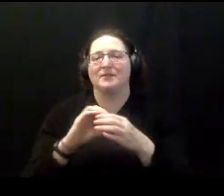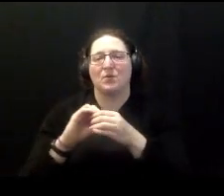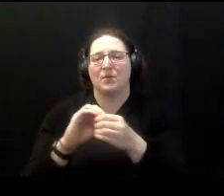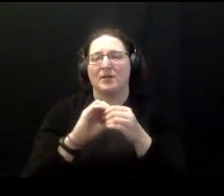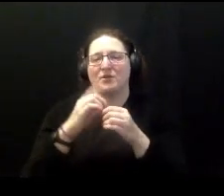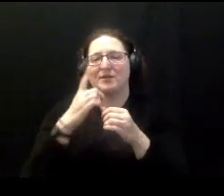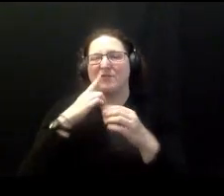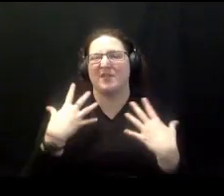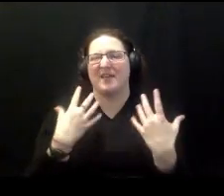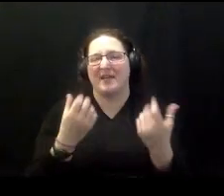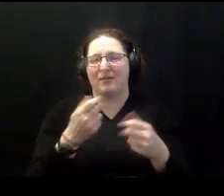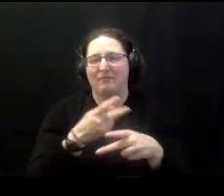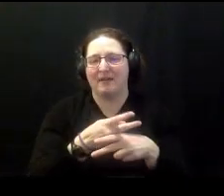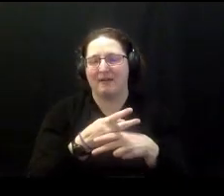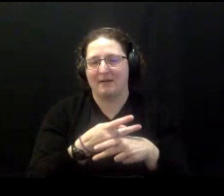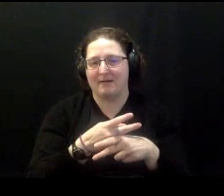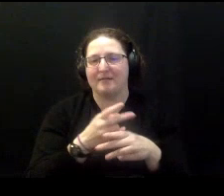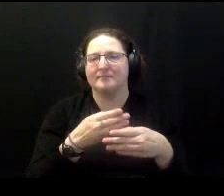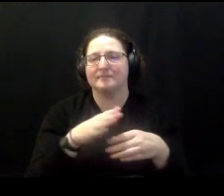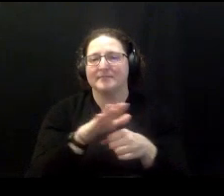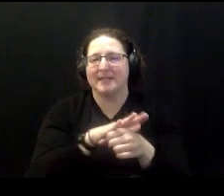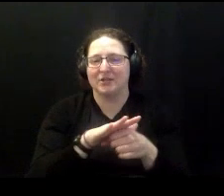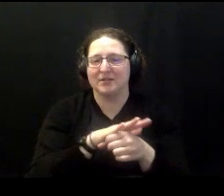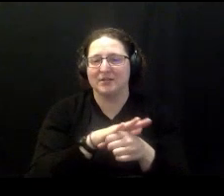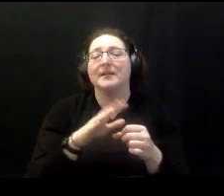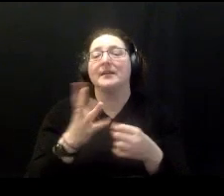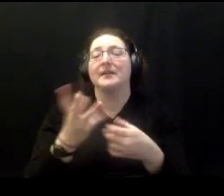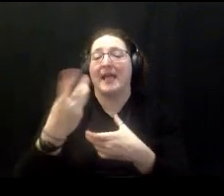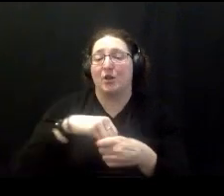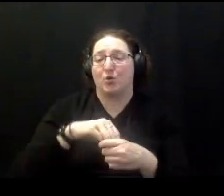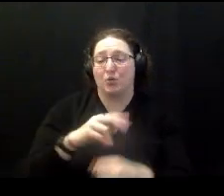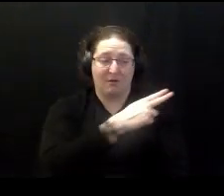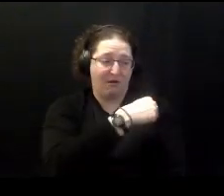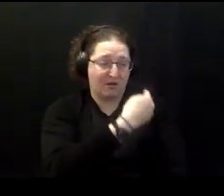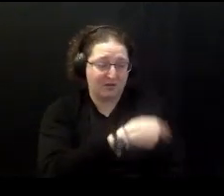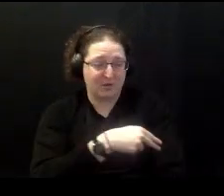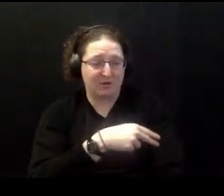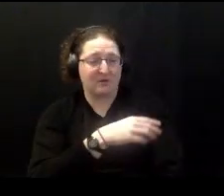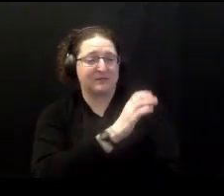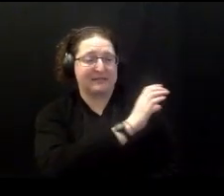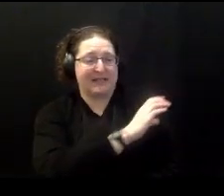It includes membership not only of hospitals, health centers, long-term care facilities,